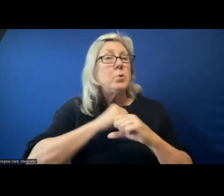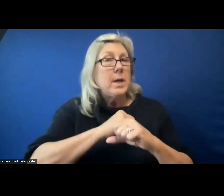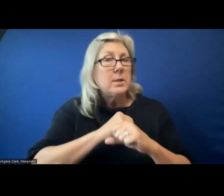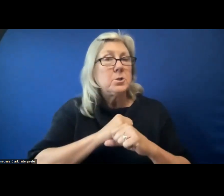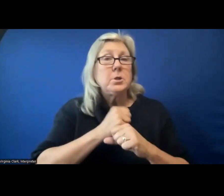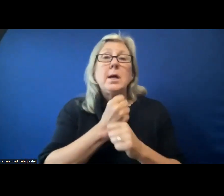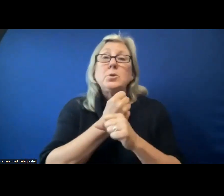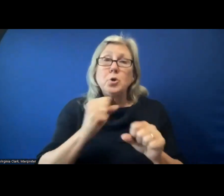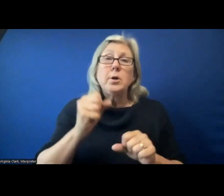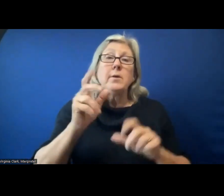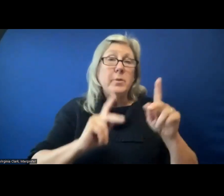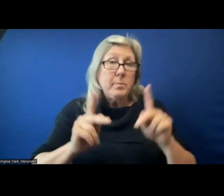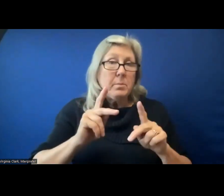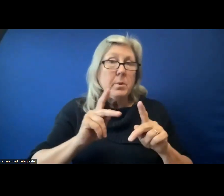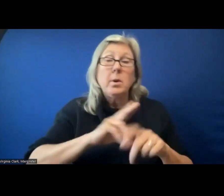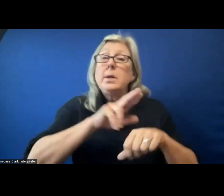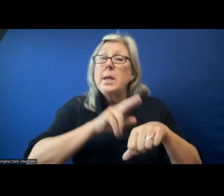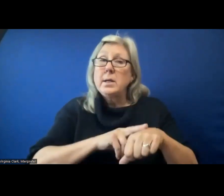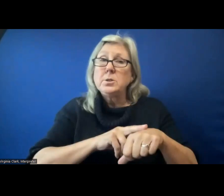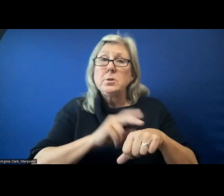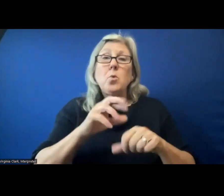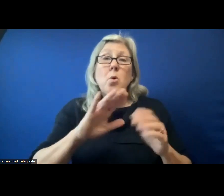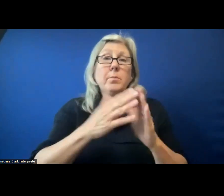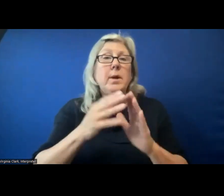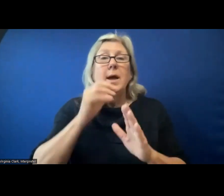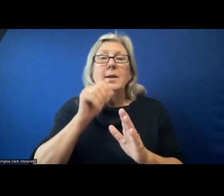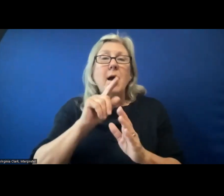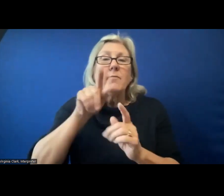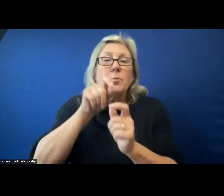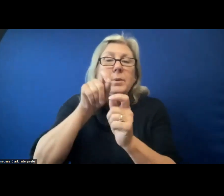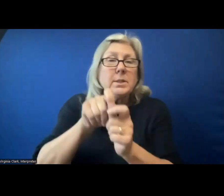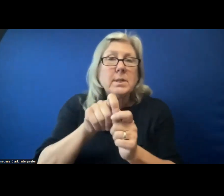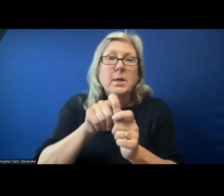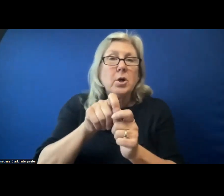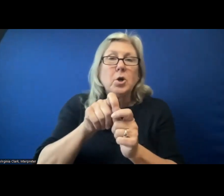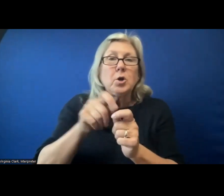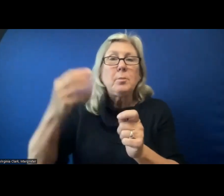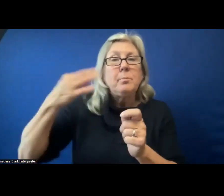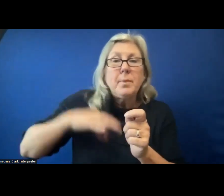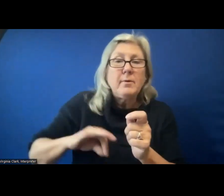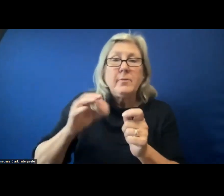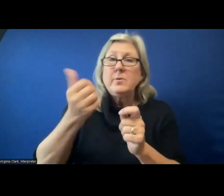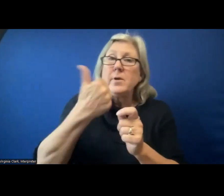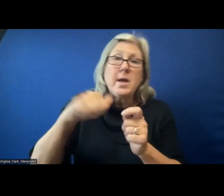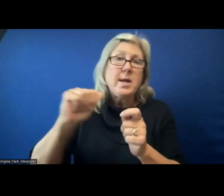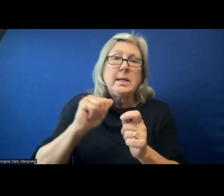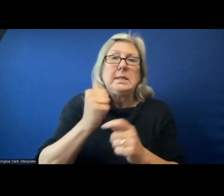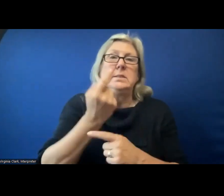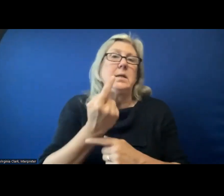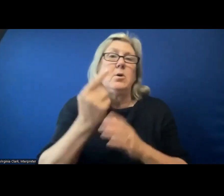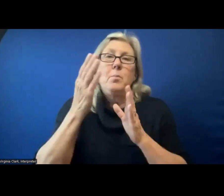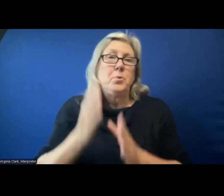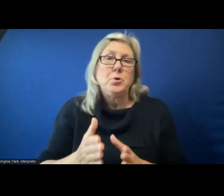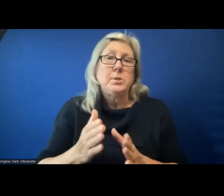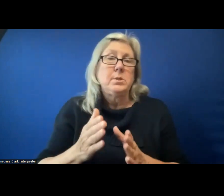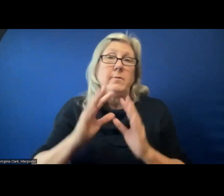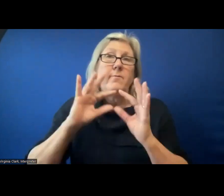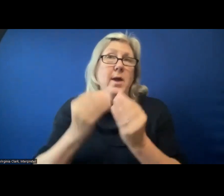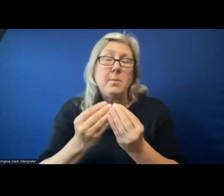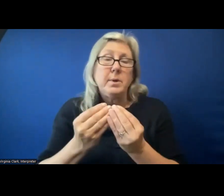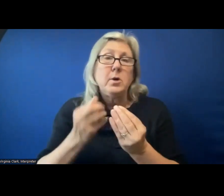nation, or community and not for the monument or advantage of any single set of persons